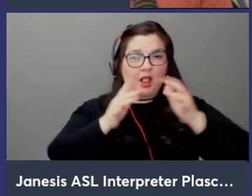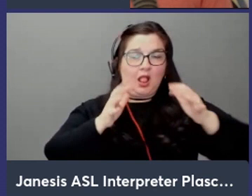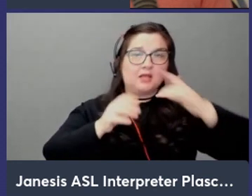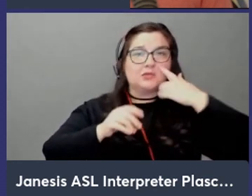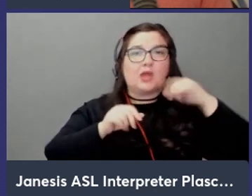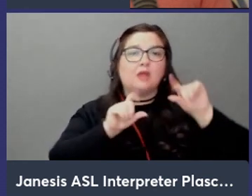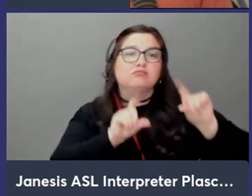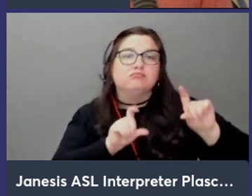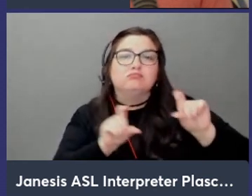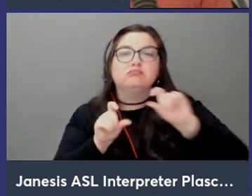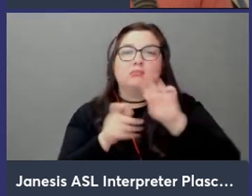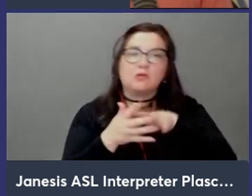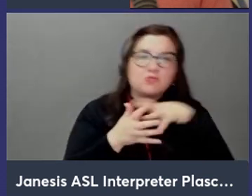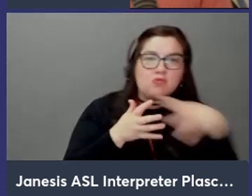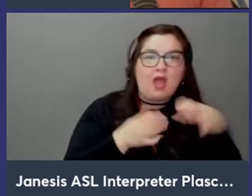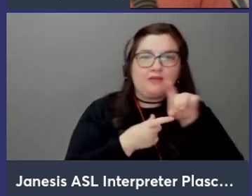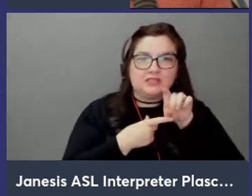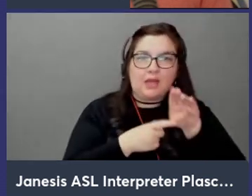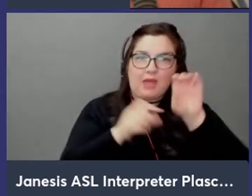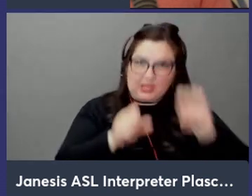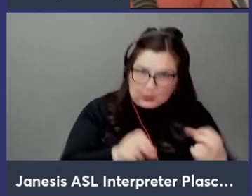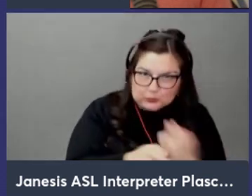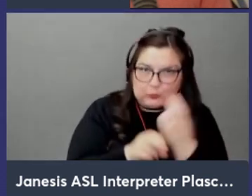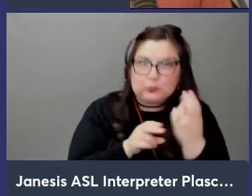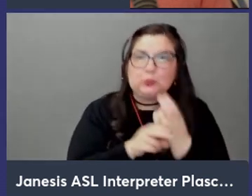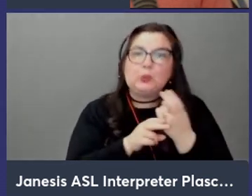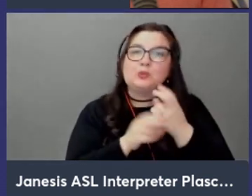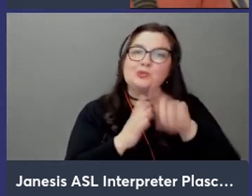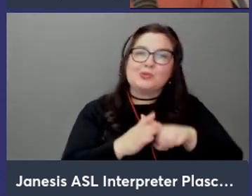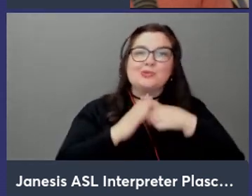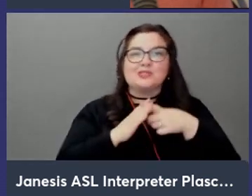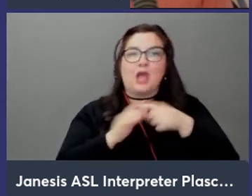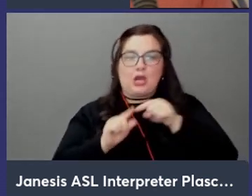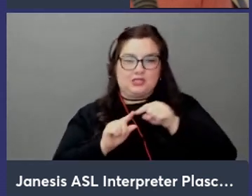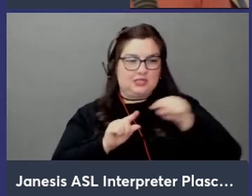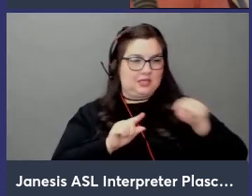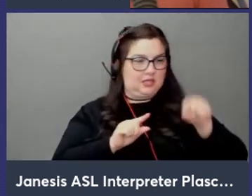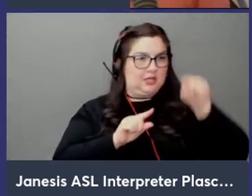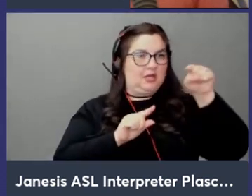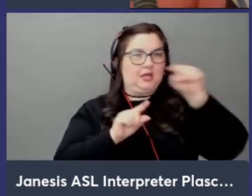graph databases, and using that to build out these sorts of graphs. Or if you wanted to try out